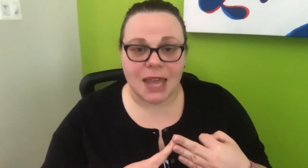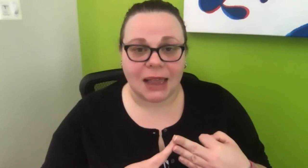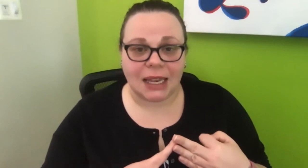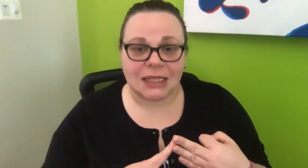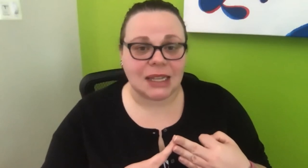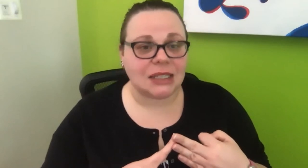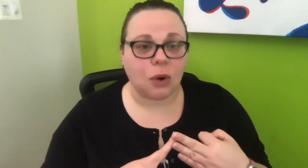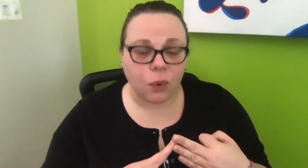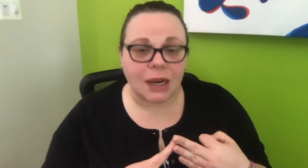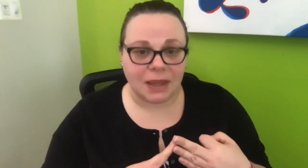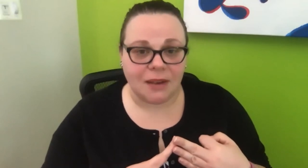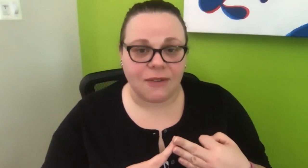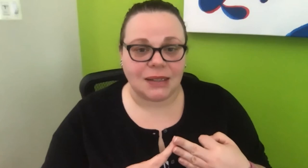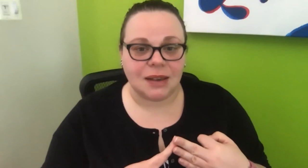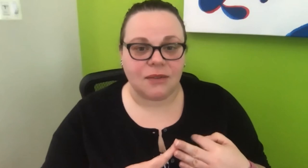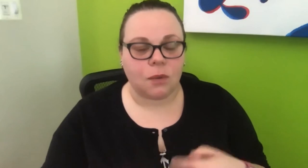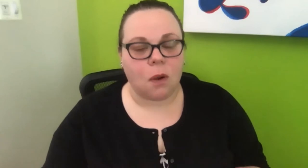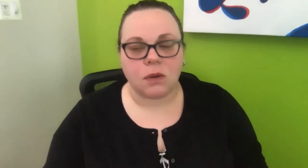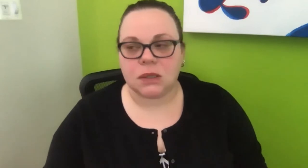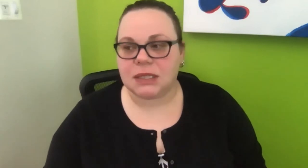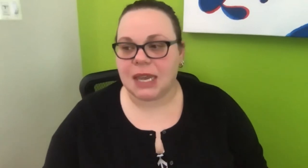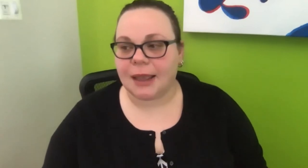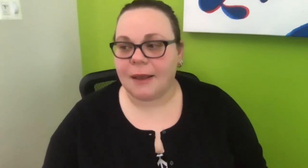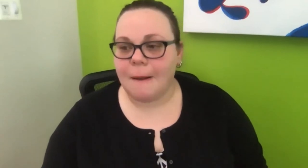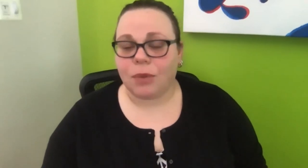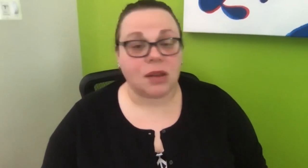That’s incredibly offensive. And we’re also seeing loss of jobs.